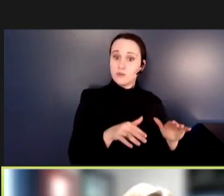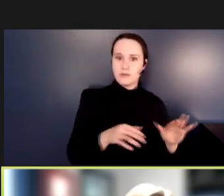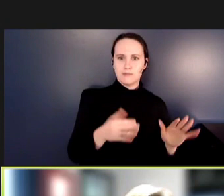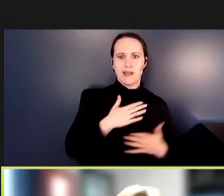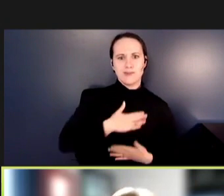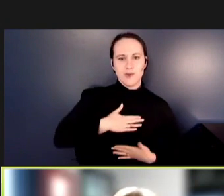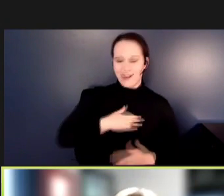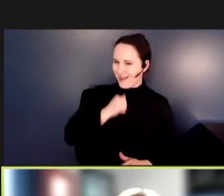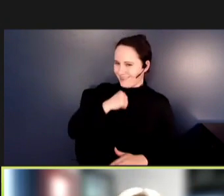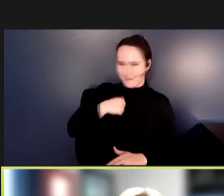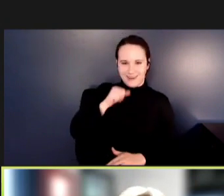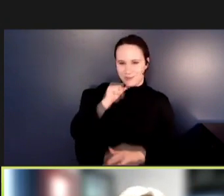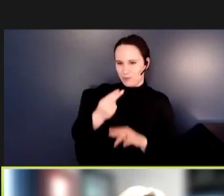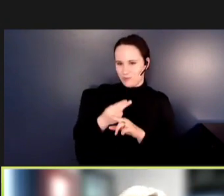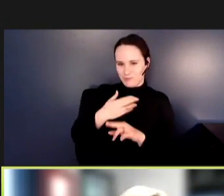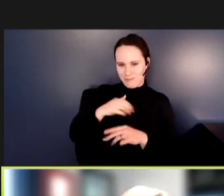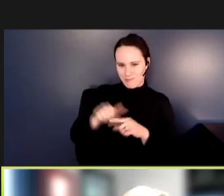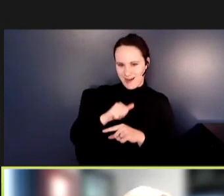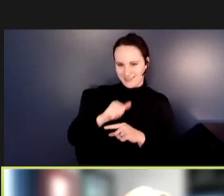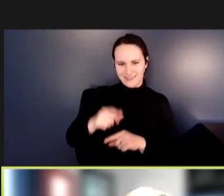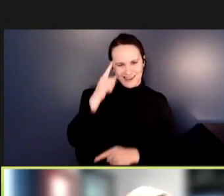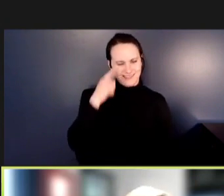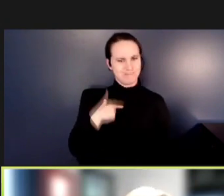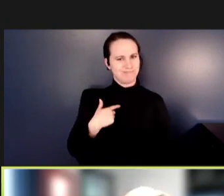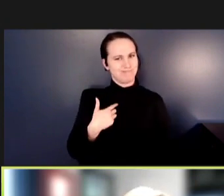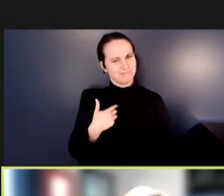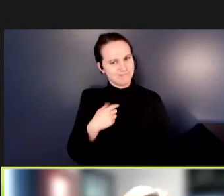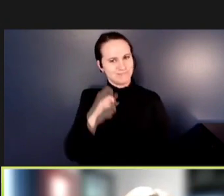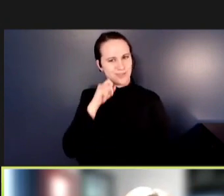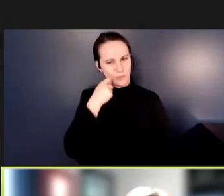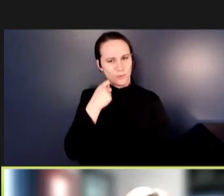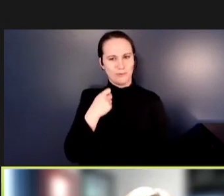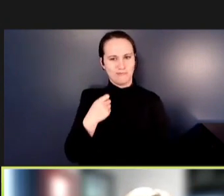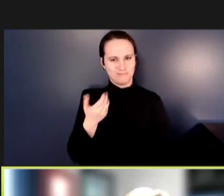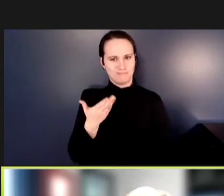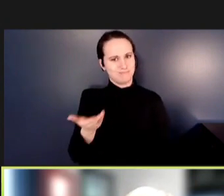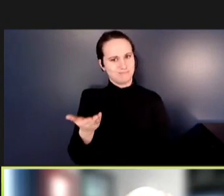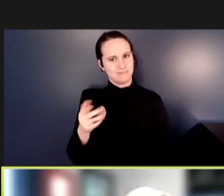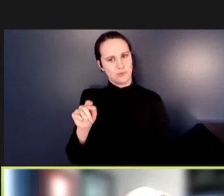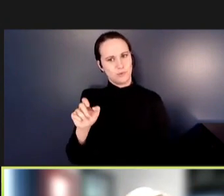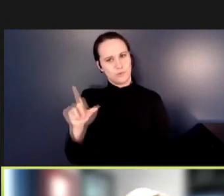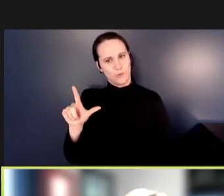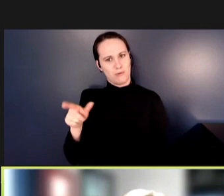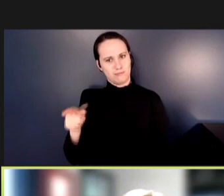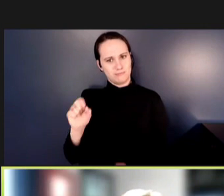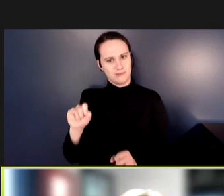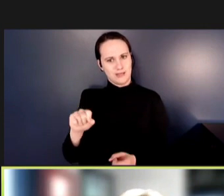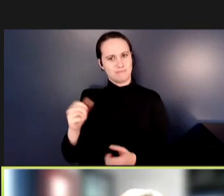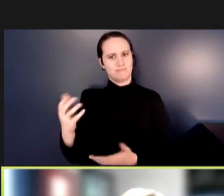this in my practice, but I think it's a pretty neat device that could be used as something as